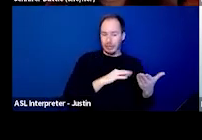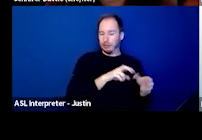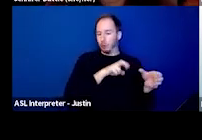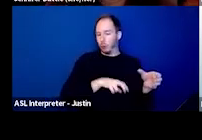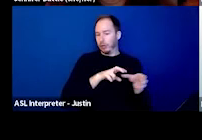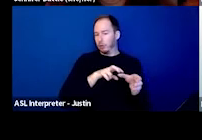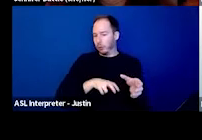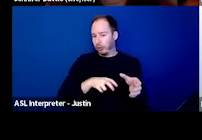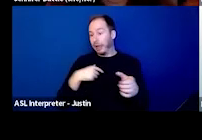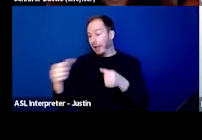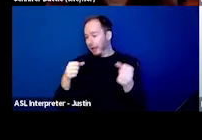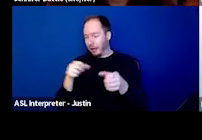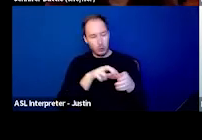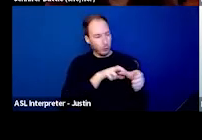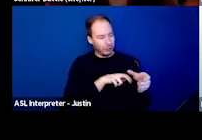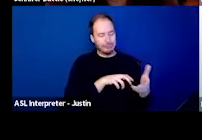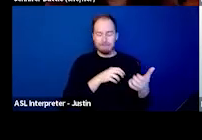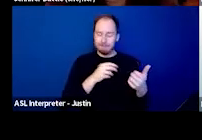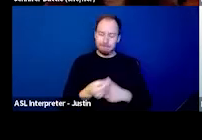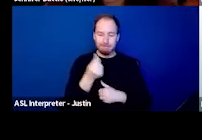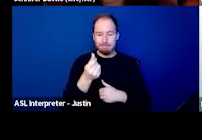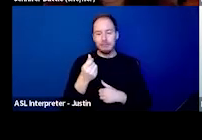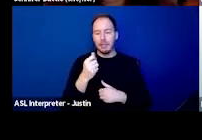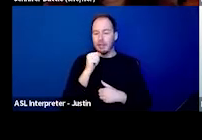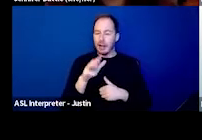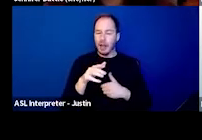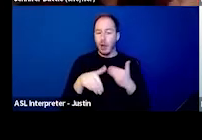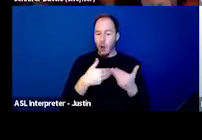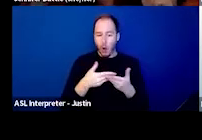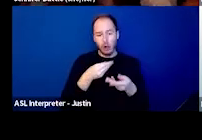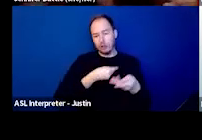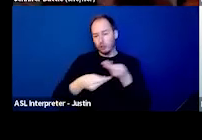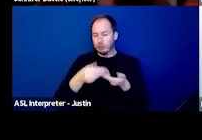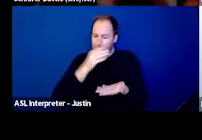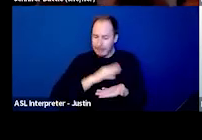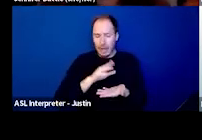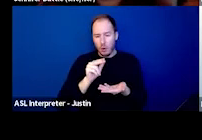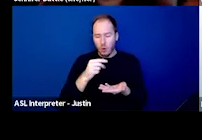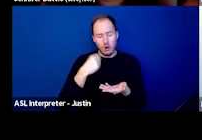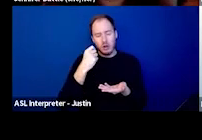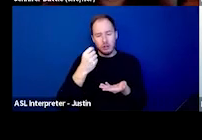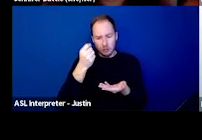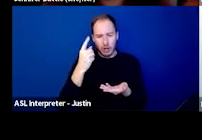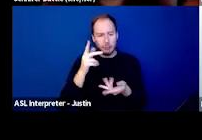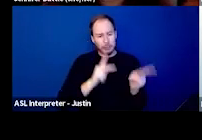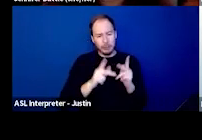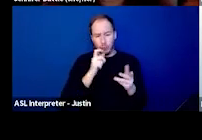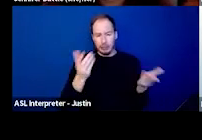and we're dealing with turnover. And, you know, not all turnover is bad, right? Like we have a lot of folks at our agency,